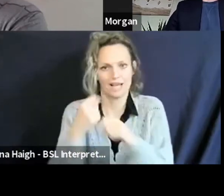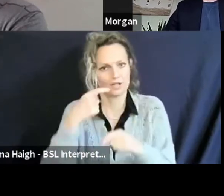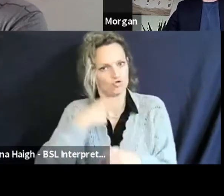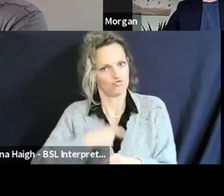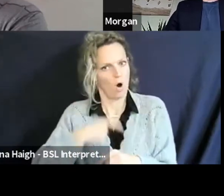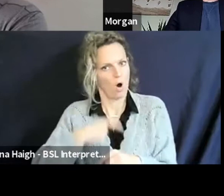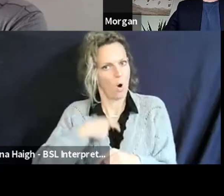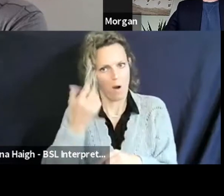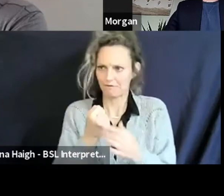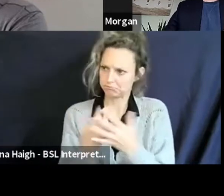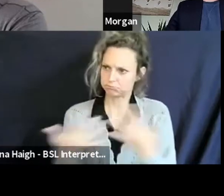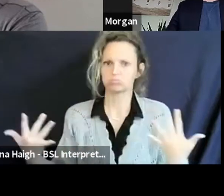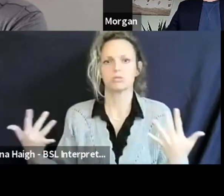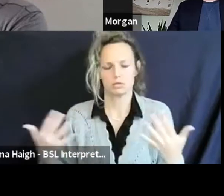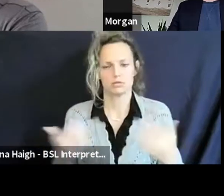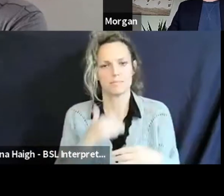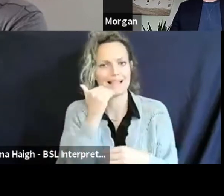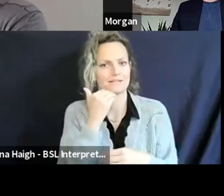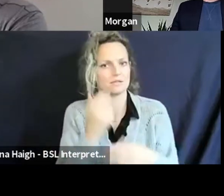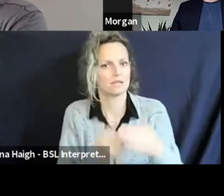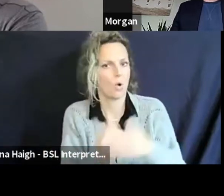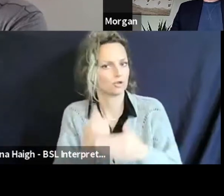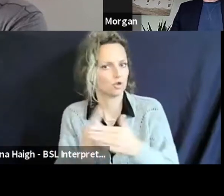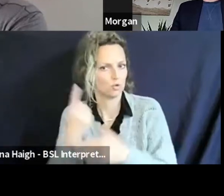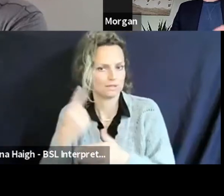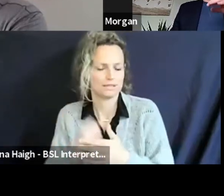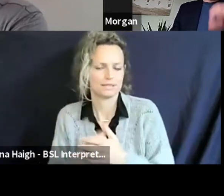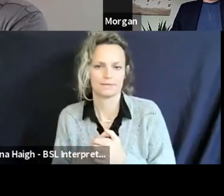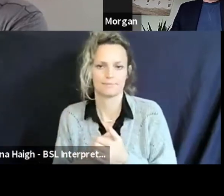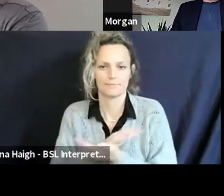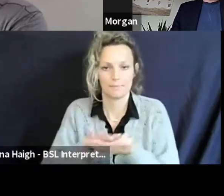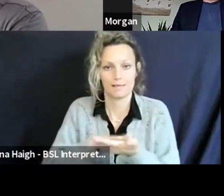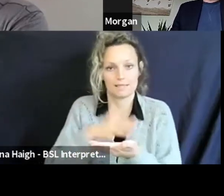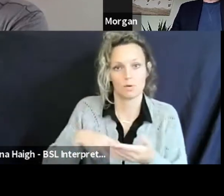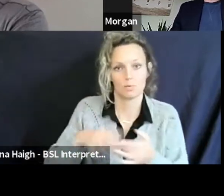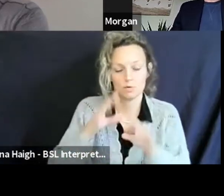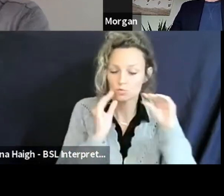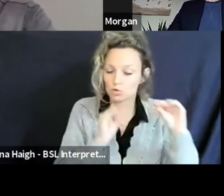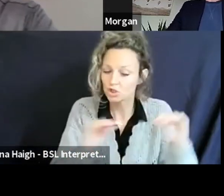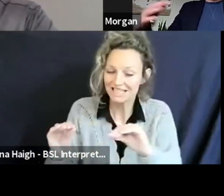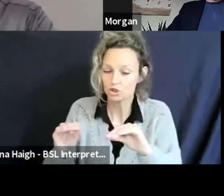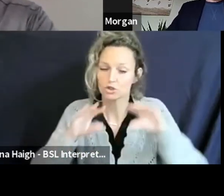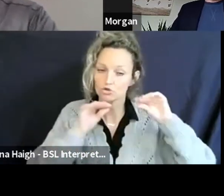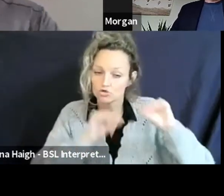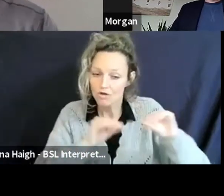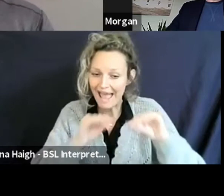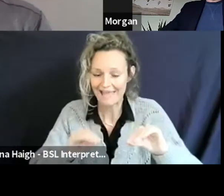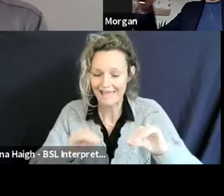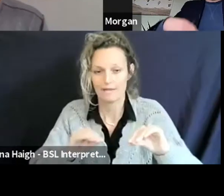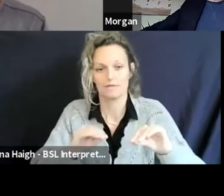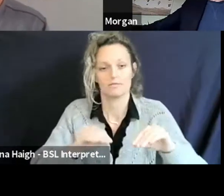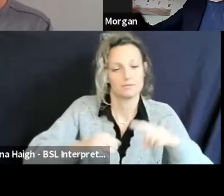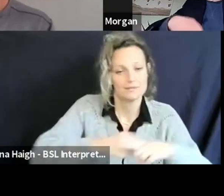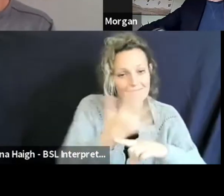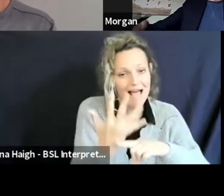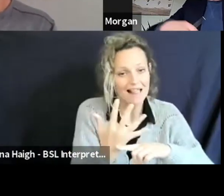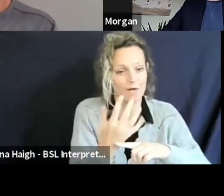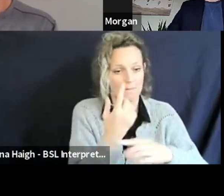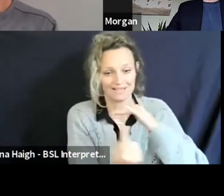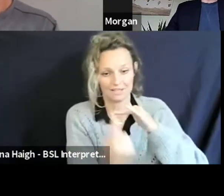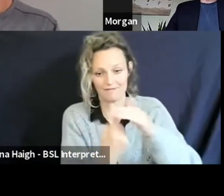between different professions, different roles, different organisations.